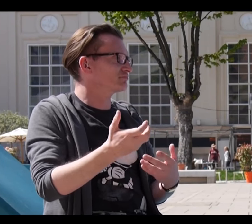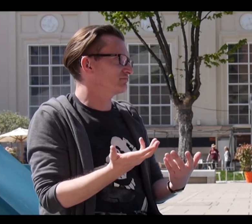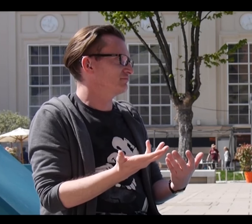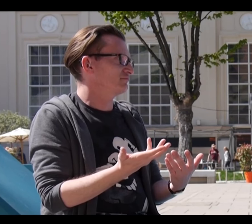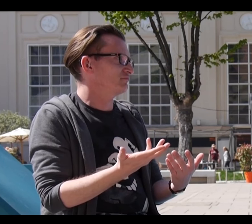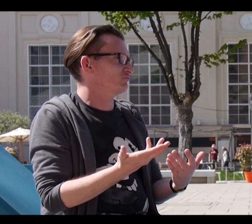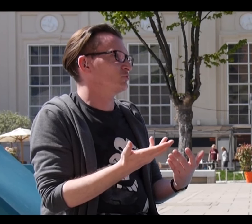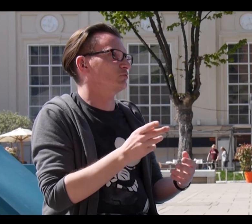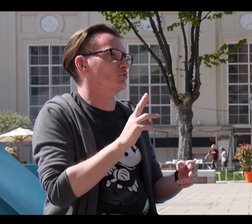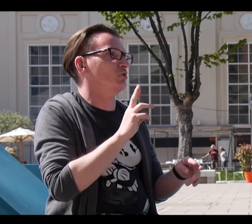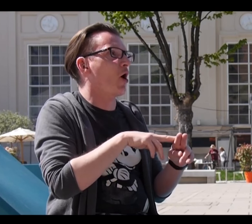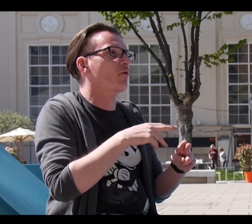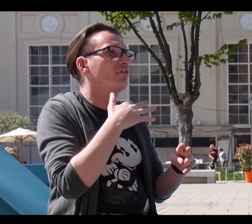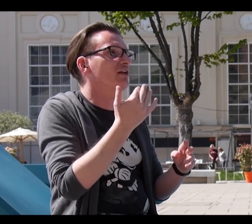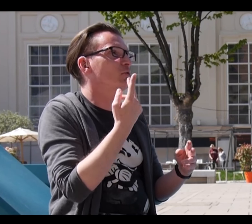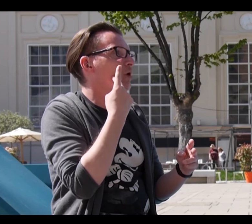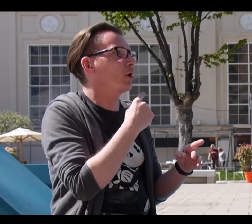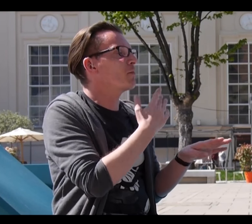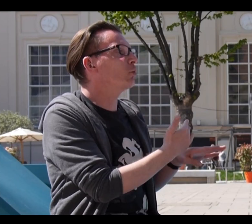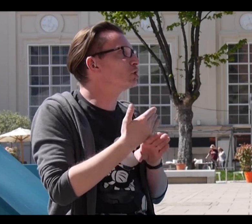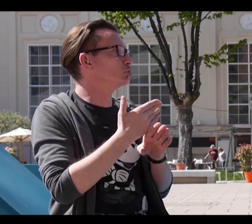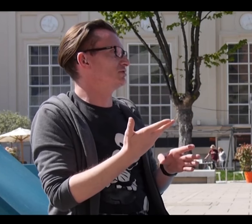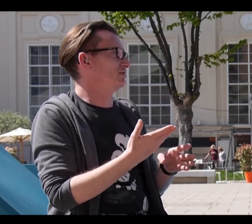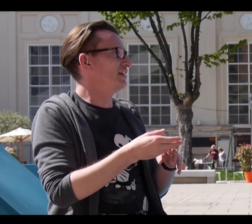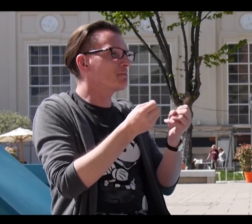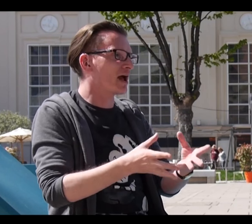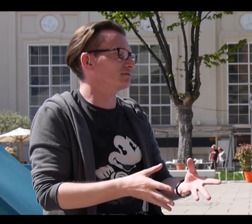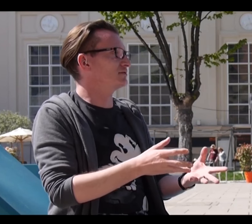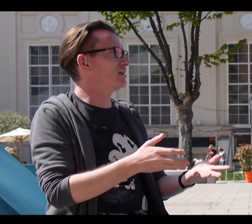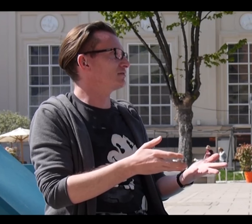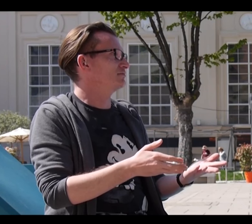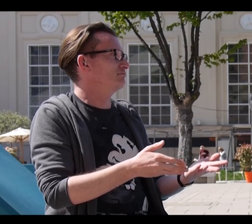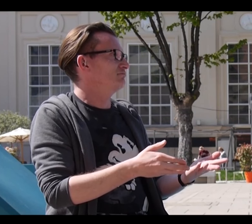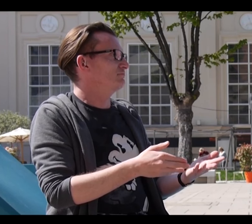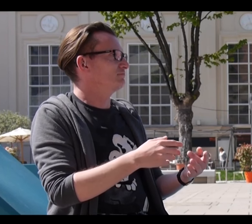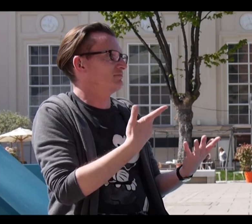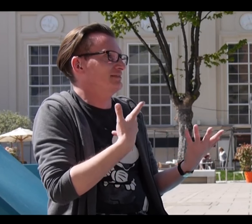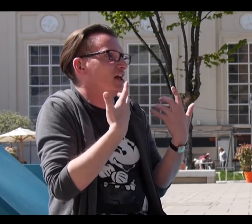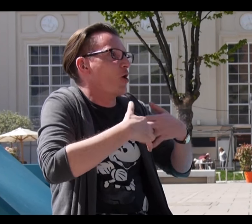If a hearing teacher needs help,